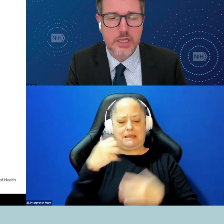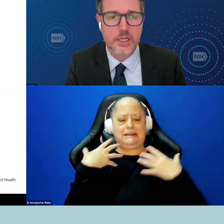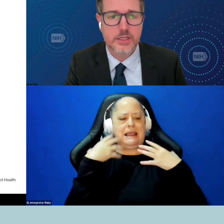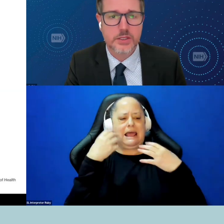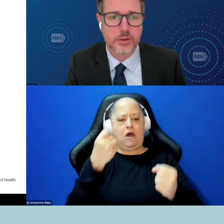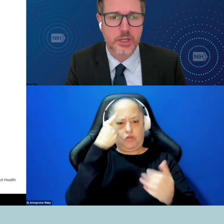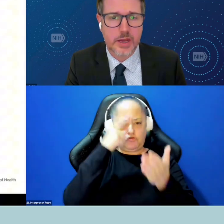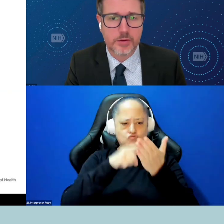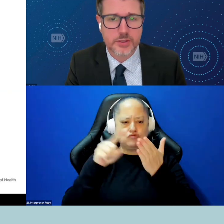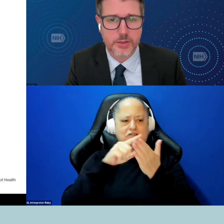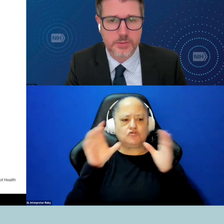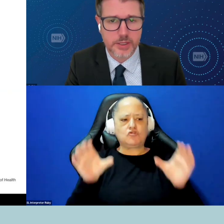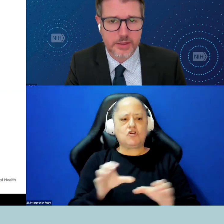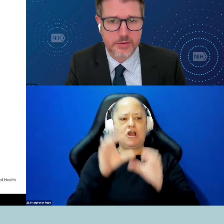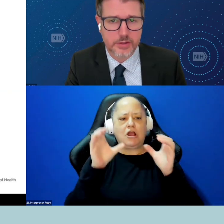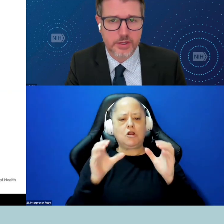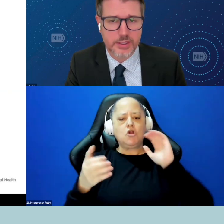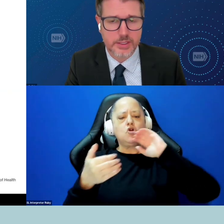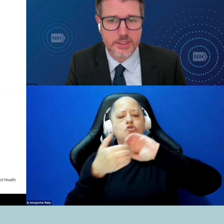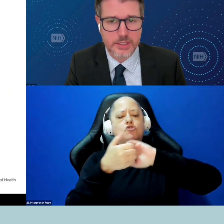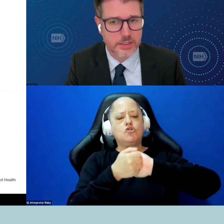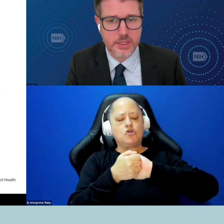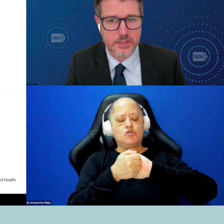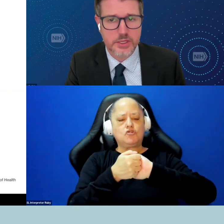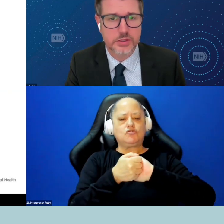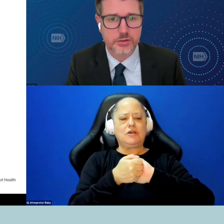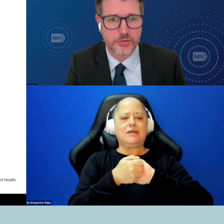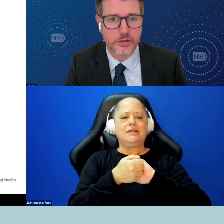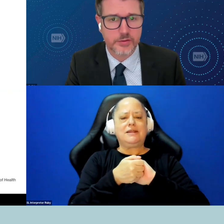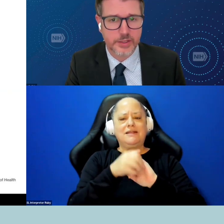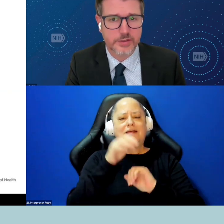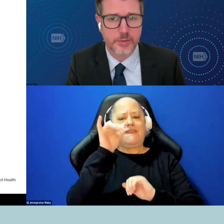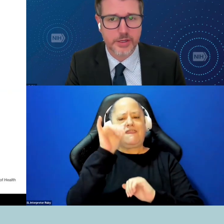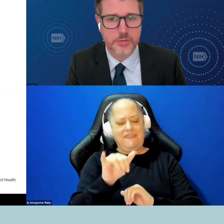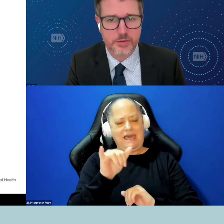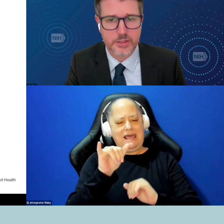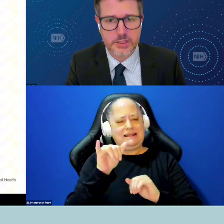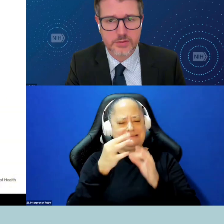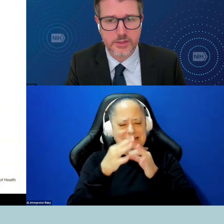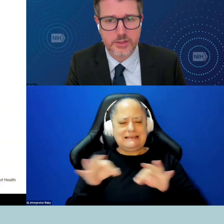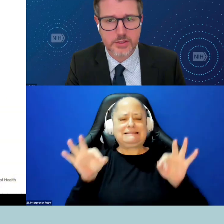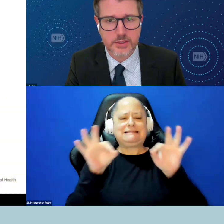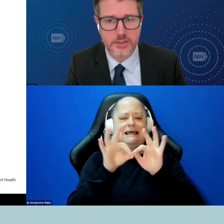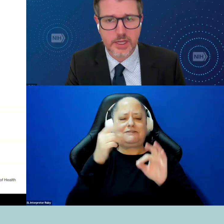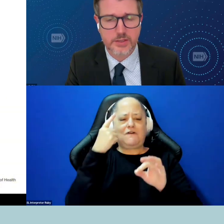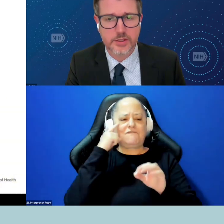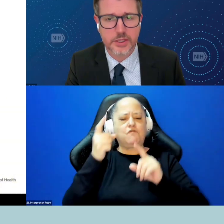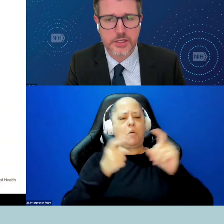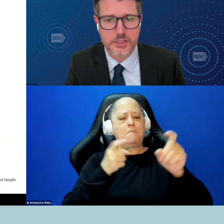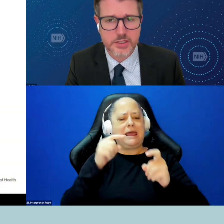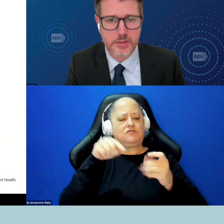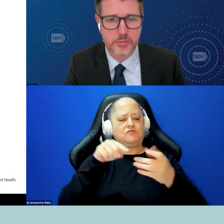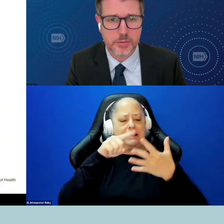So collaborative, responsible, and ethical conduct is essential for the effect of management of these activities. Actively engaging disabled